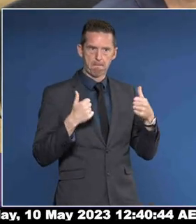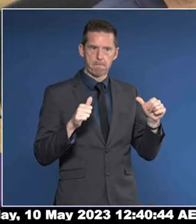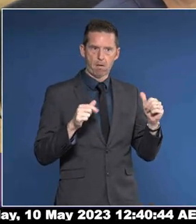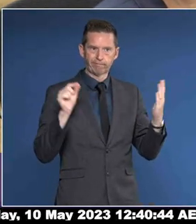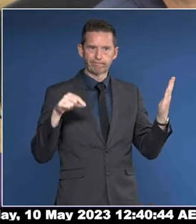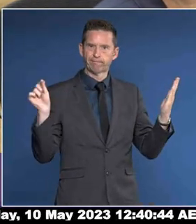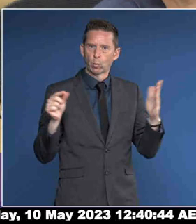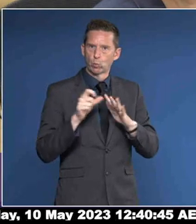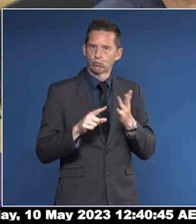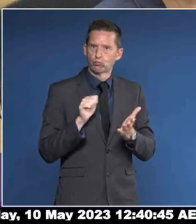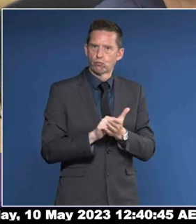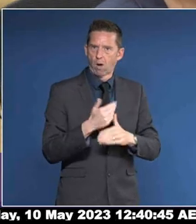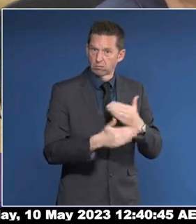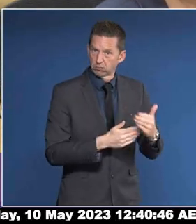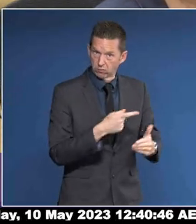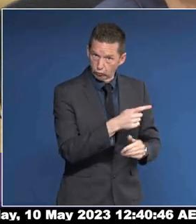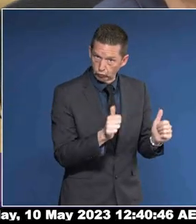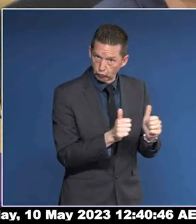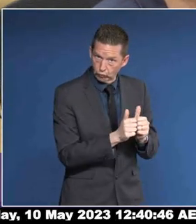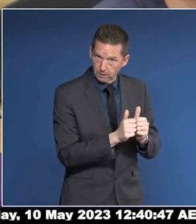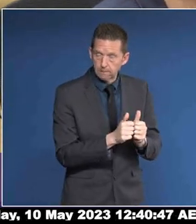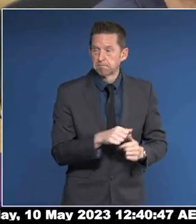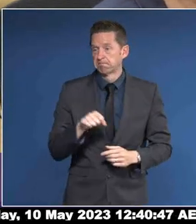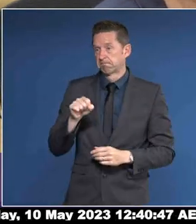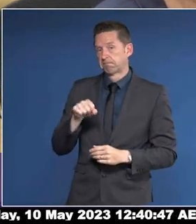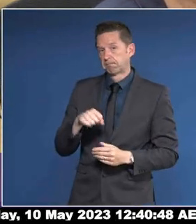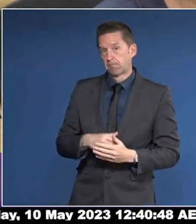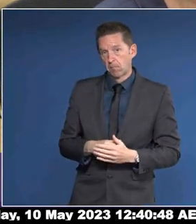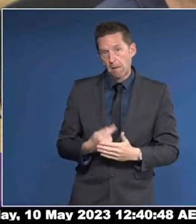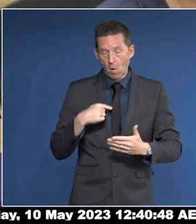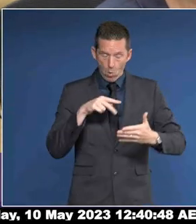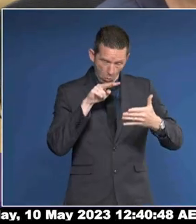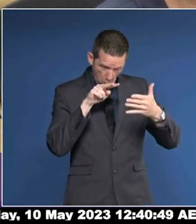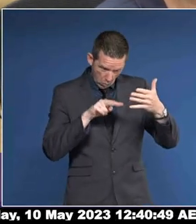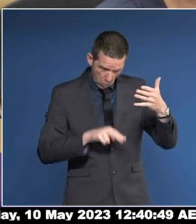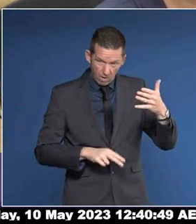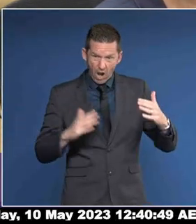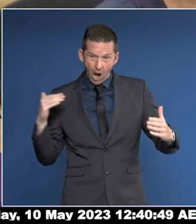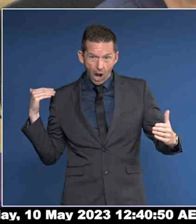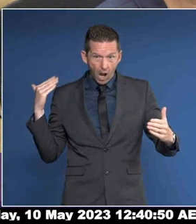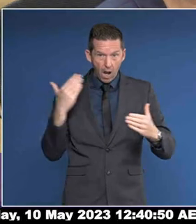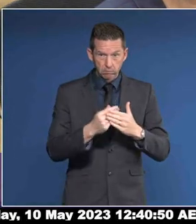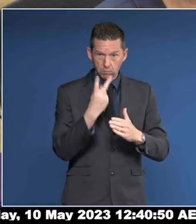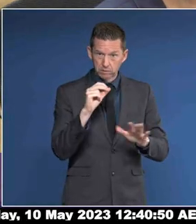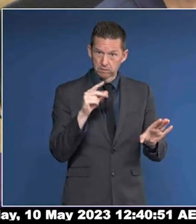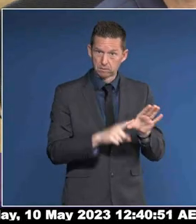Yes. MS EASTMAN: And when we look at the entire records this is the only time? But you're not aware of that, are you?